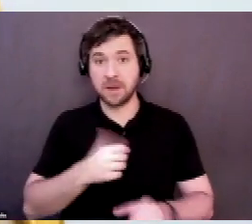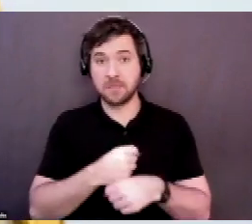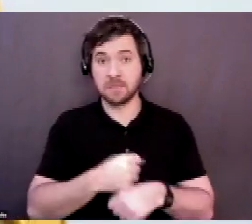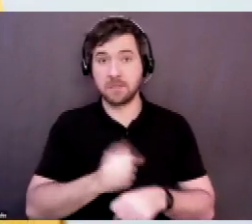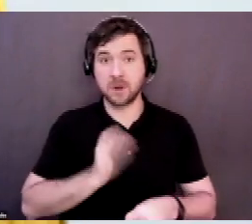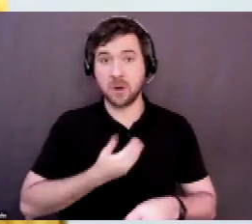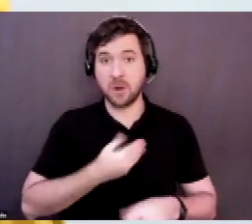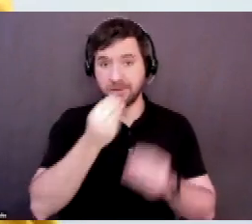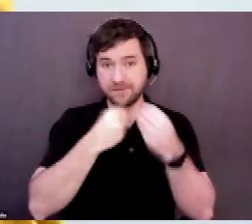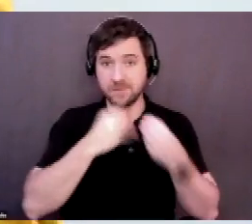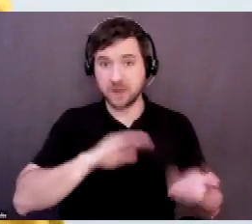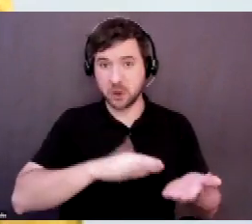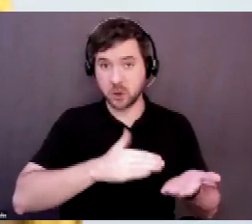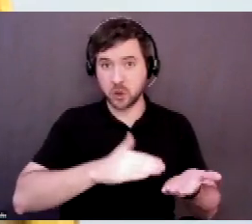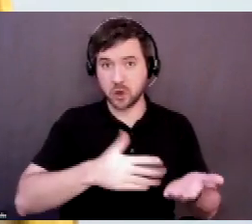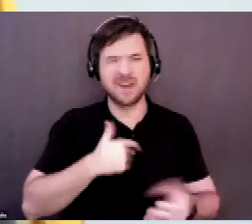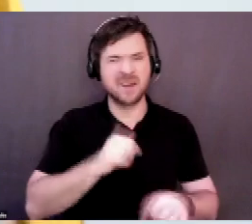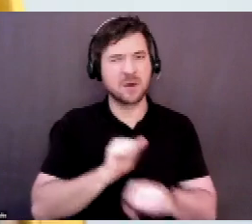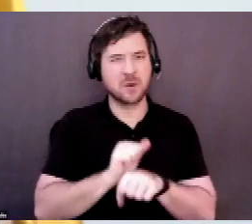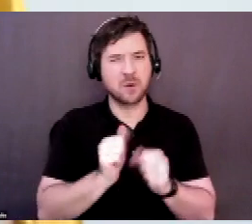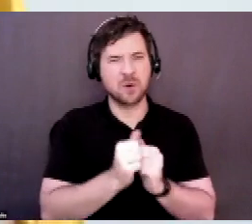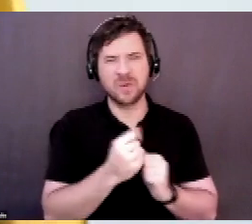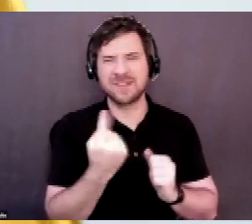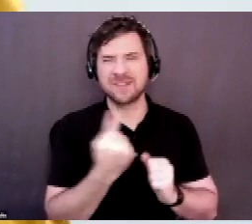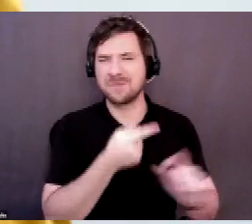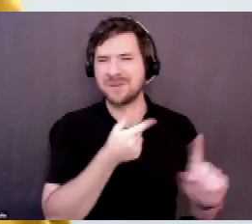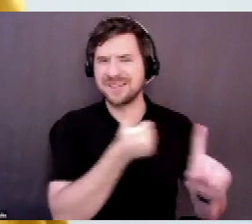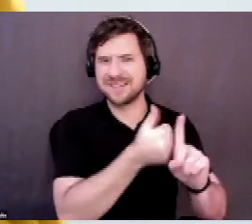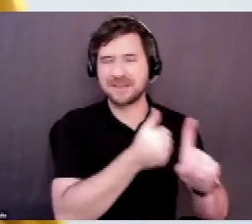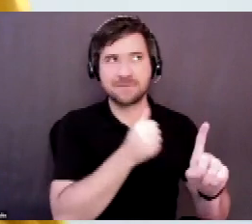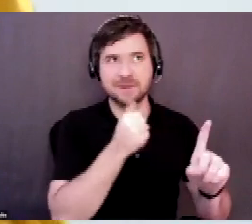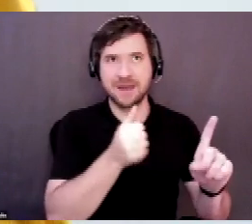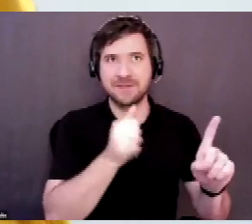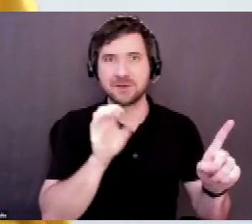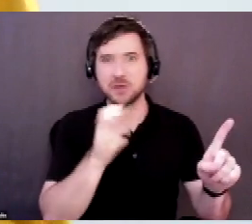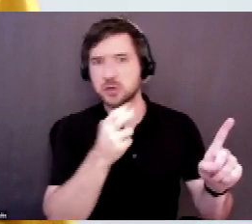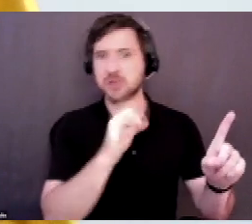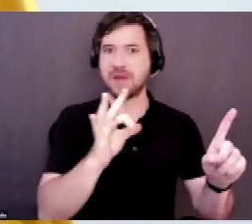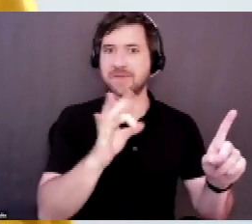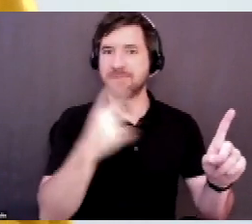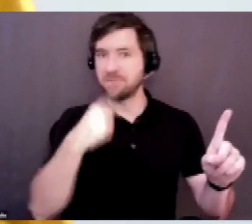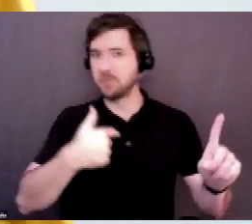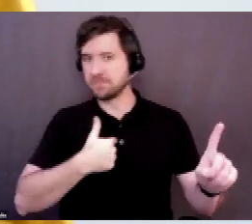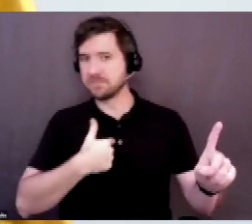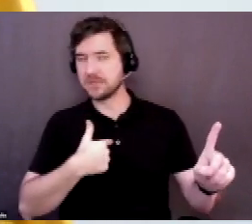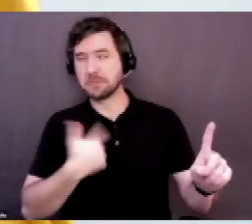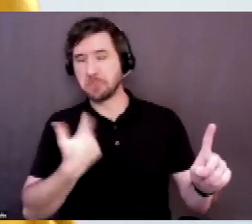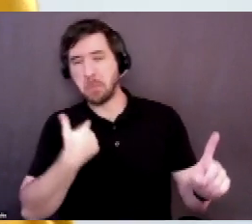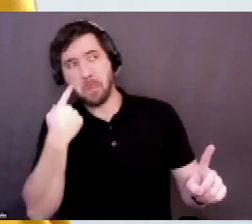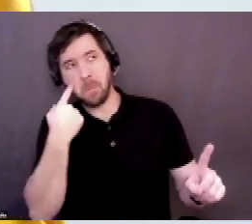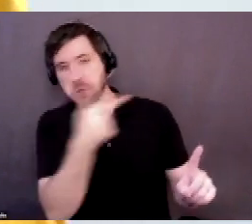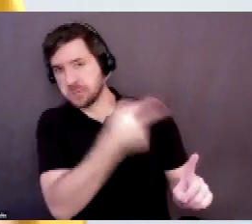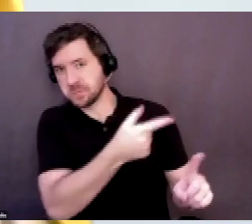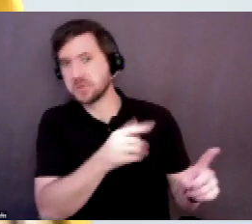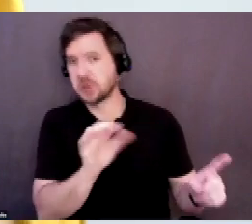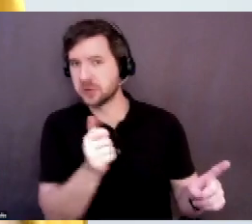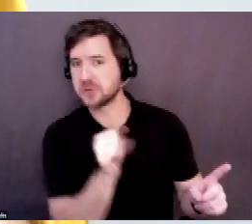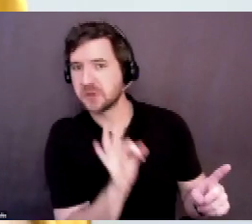who she wasn't really like a chef, but to me she was. So I preplanned meals with her and I paid her by, you know, meal